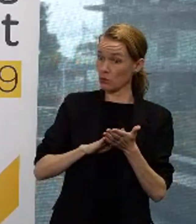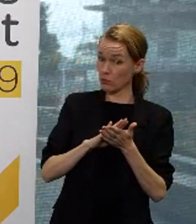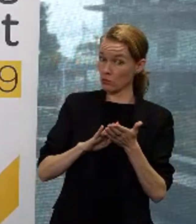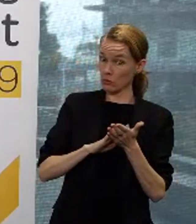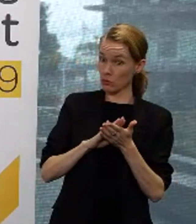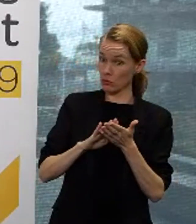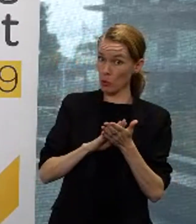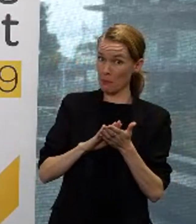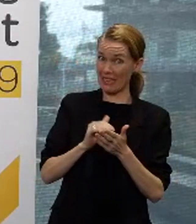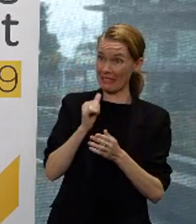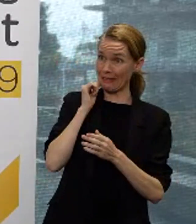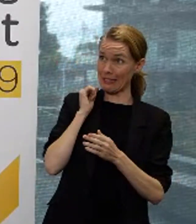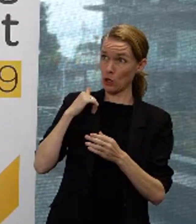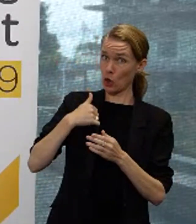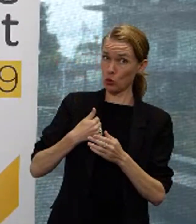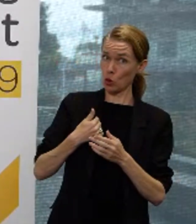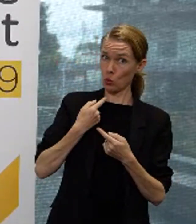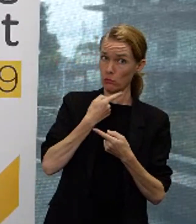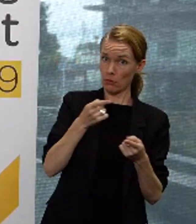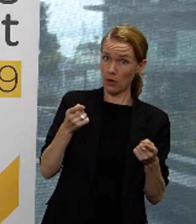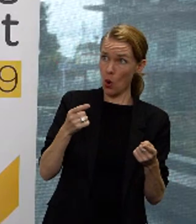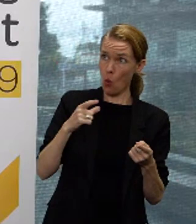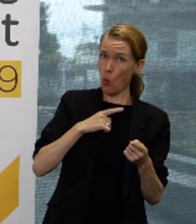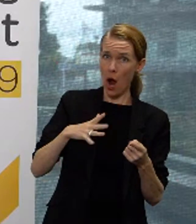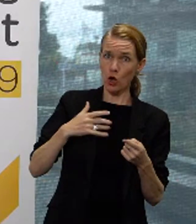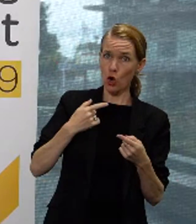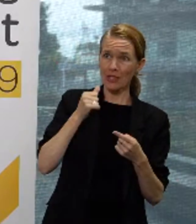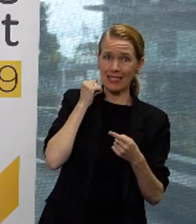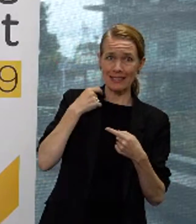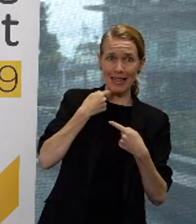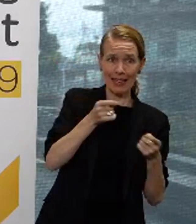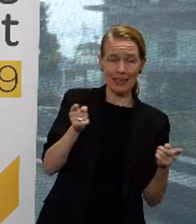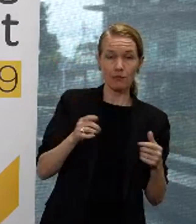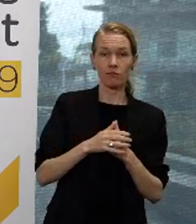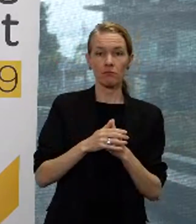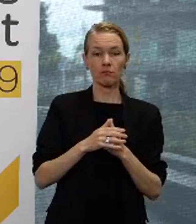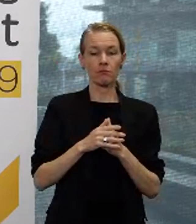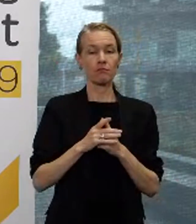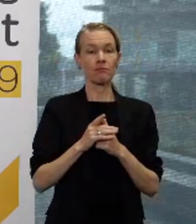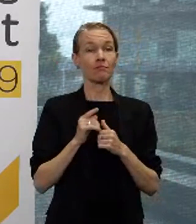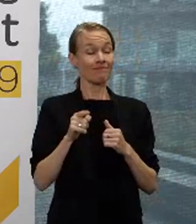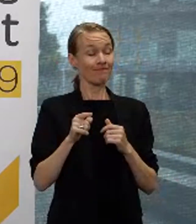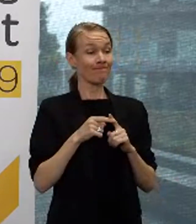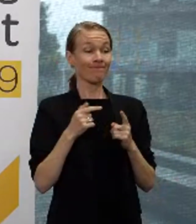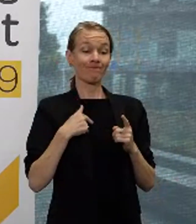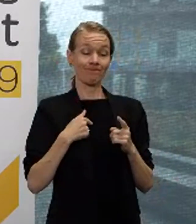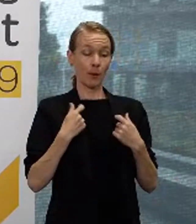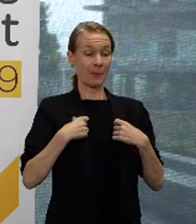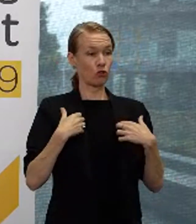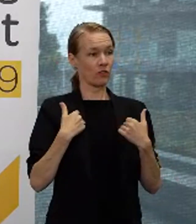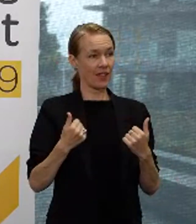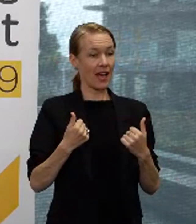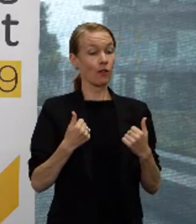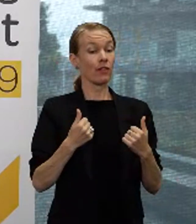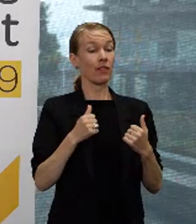We always give updates on cases at 9 o'clock the following day. All the people who needed to know